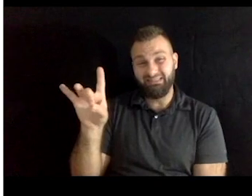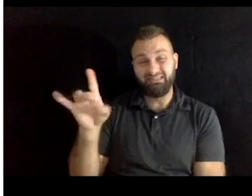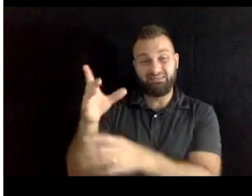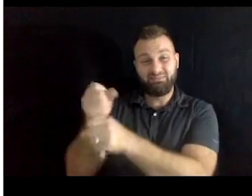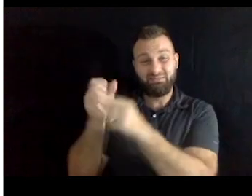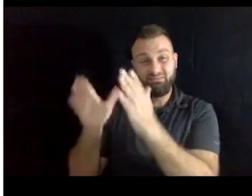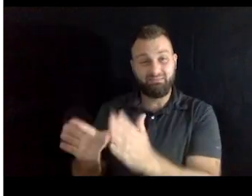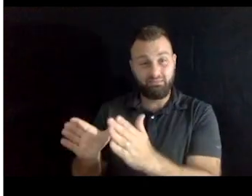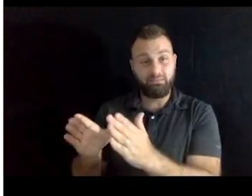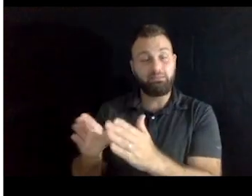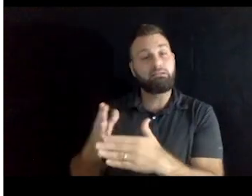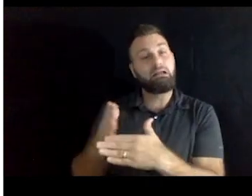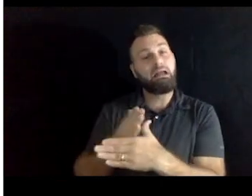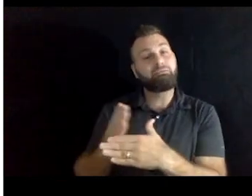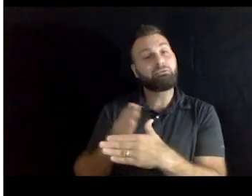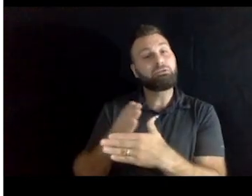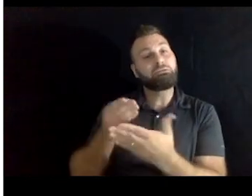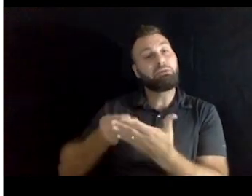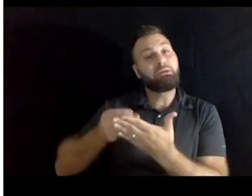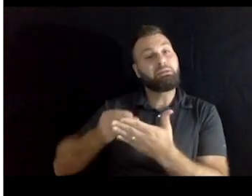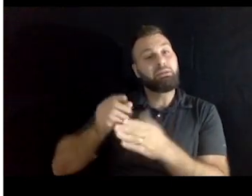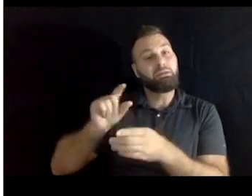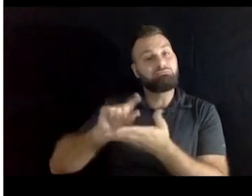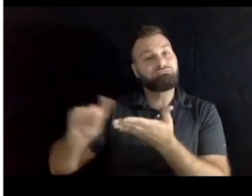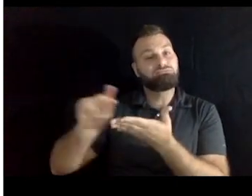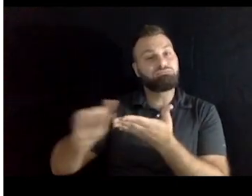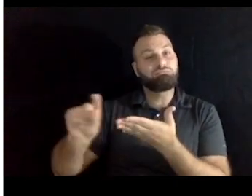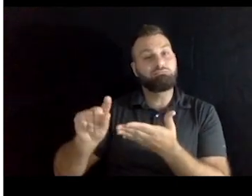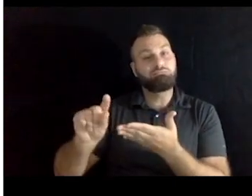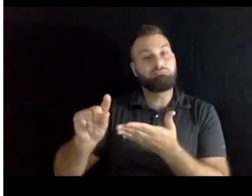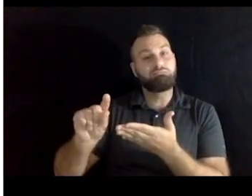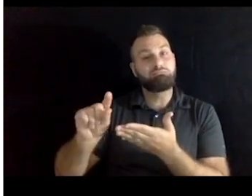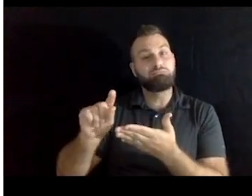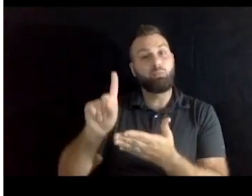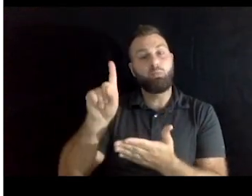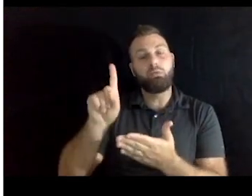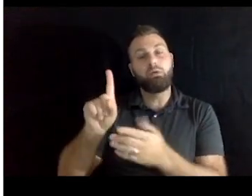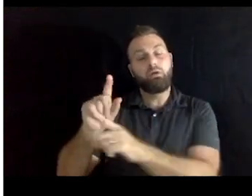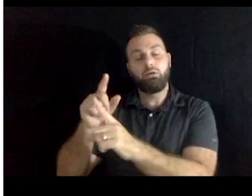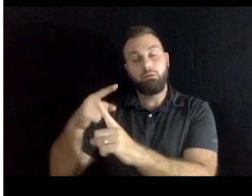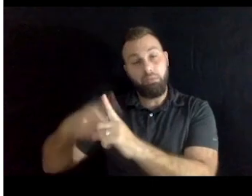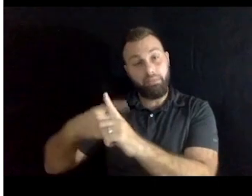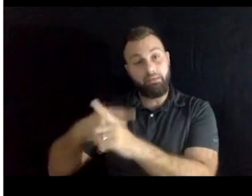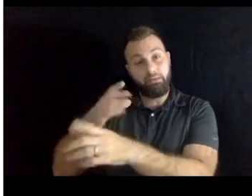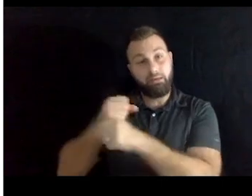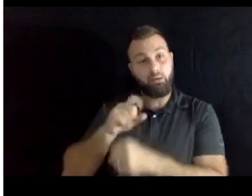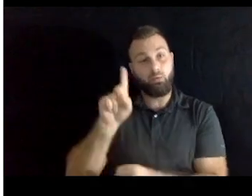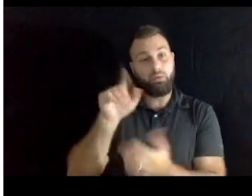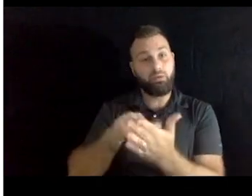and it pays an average monthly benefit of just over $1100.00. So we're talking about 11 billion